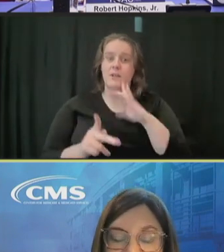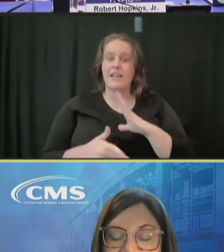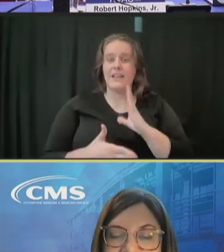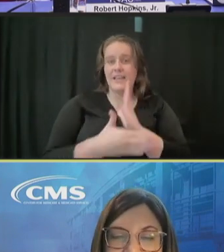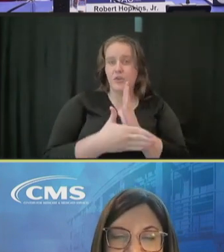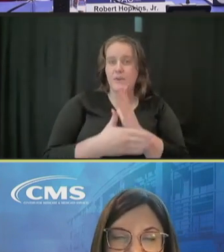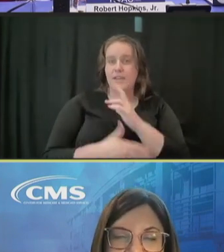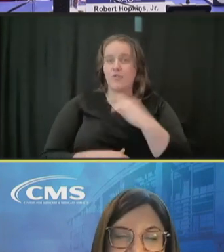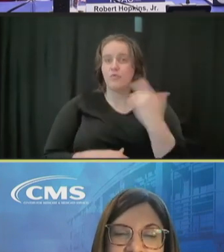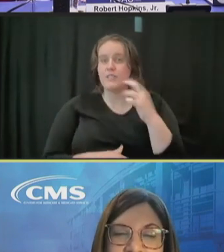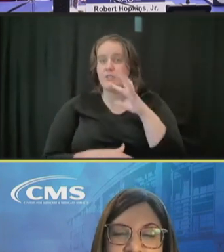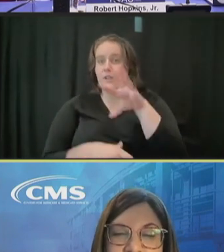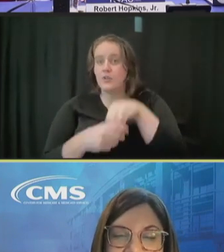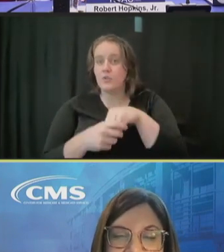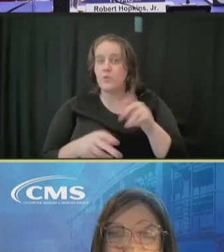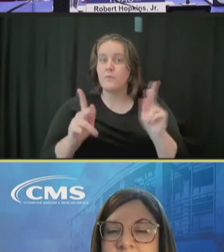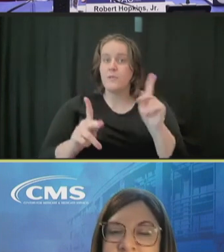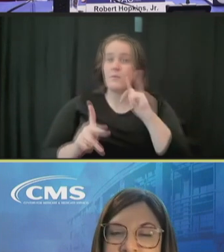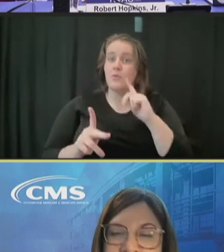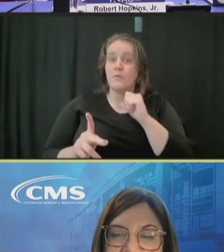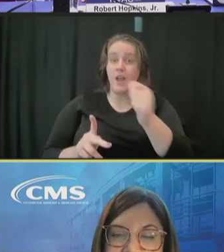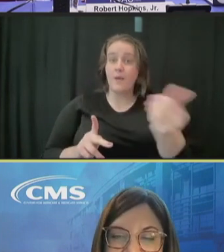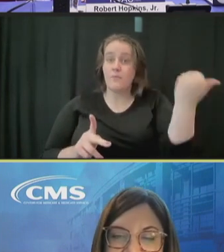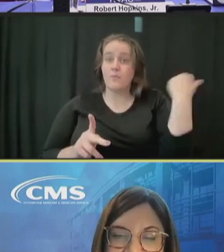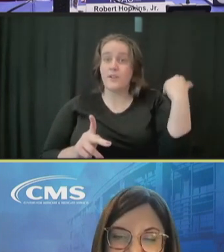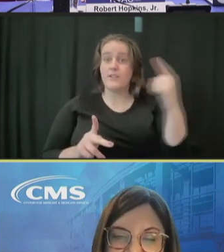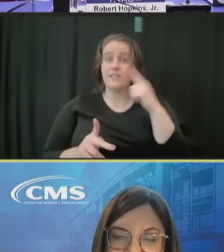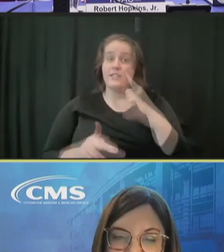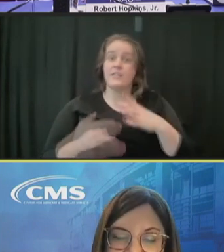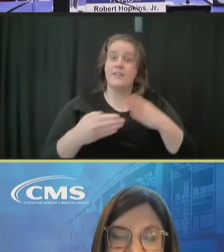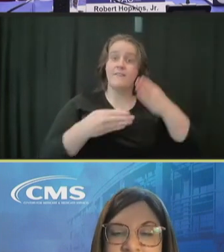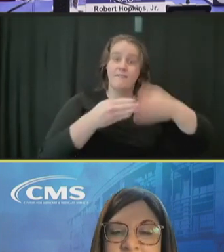who have not previously received the completed hepatitis B vaccination series,